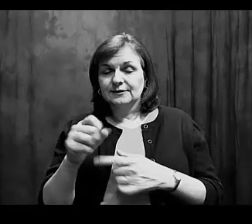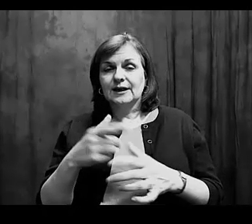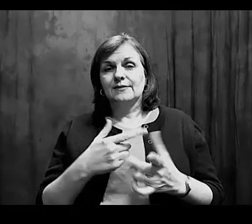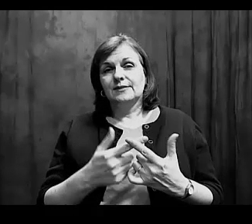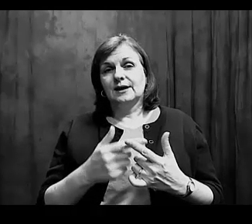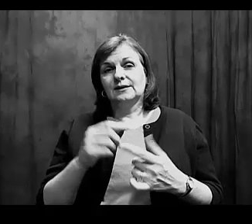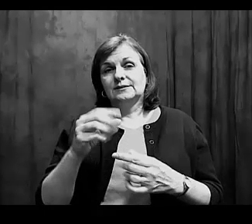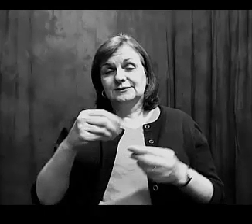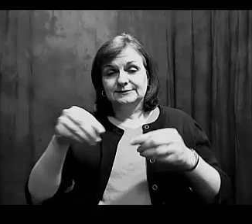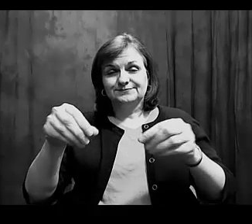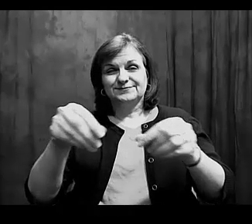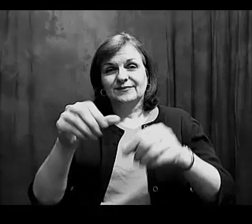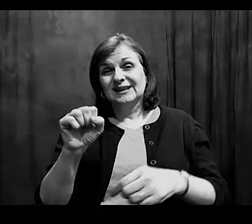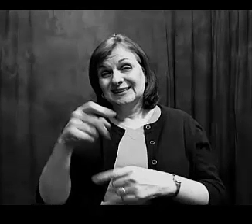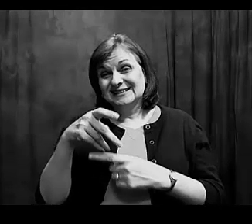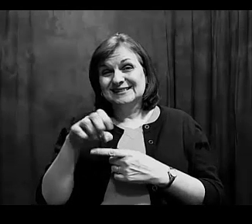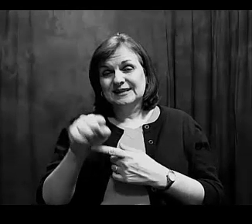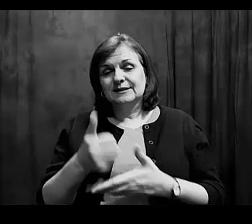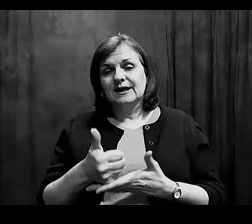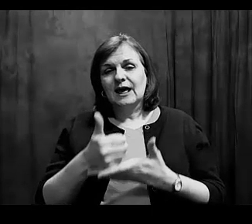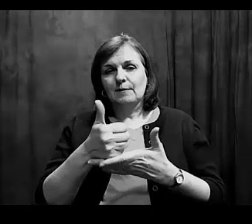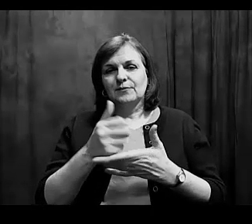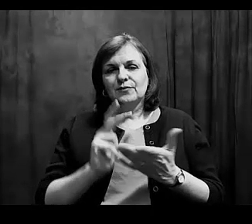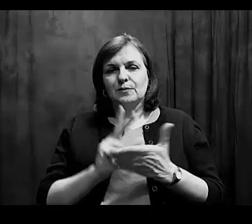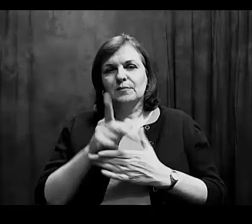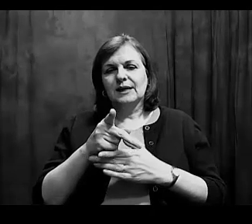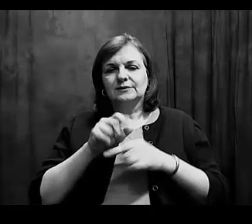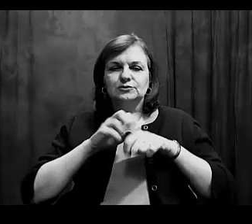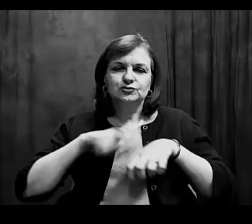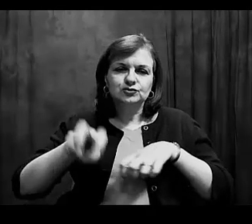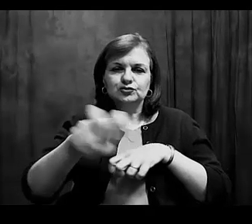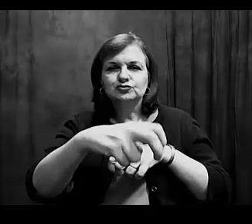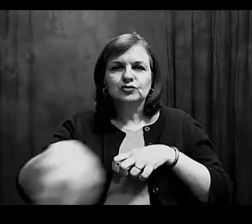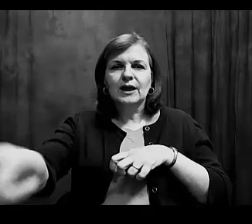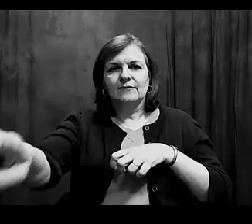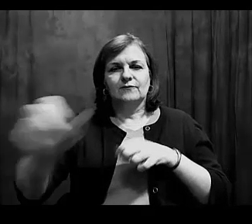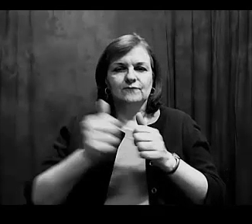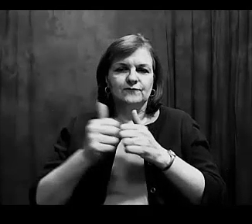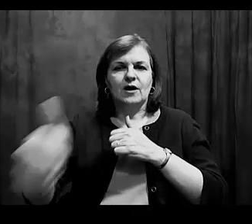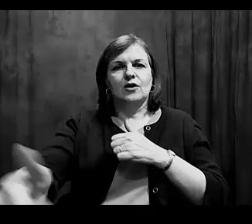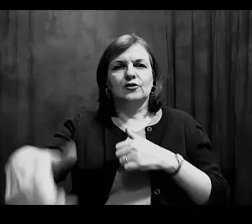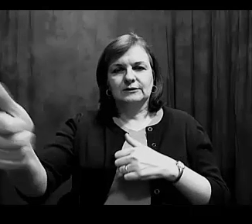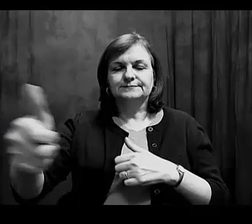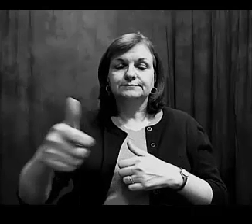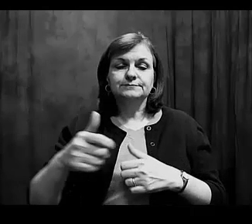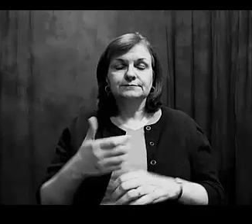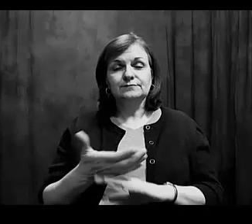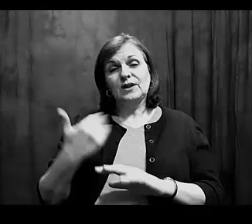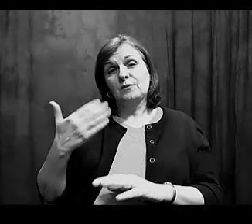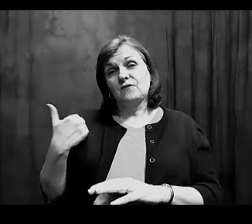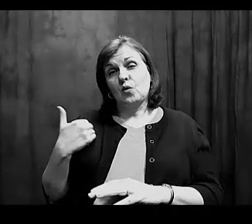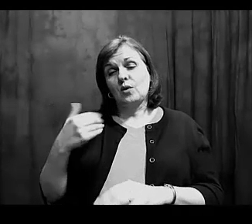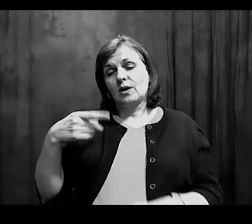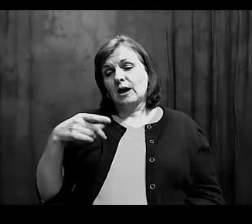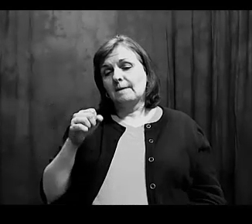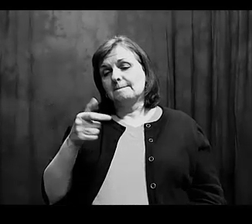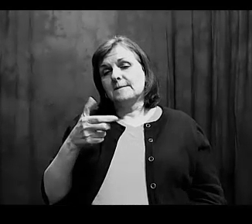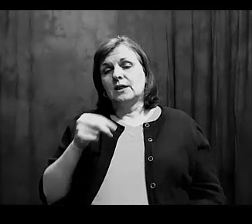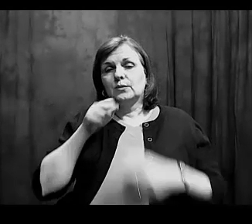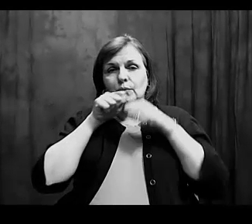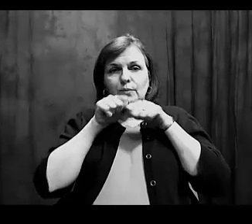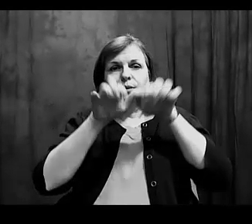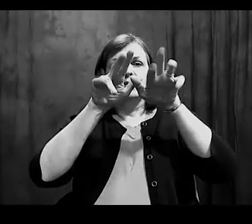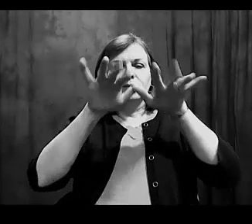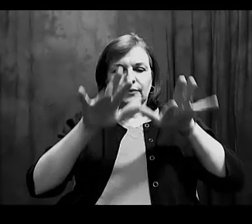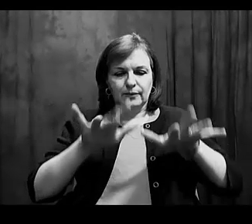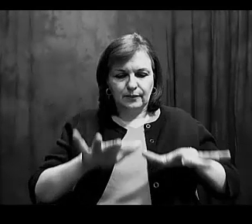allows us to move the plant even further so before the pollen would have potentially just fallen straight to the ground like moss or